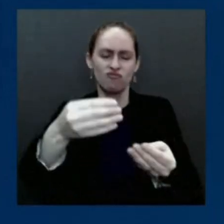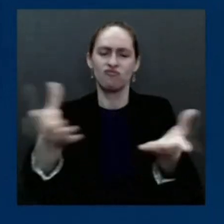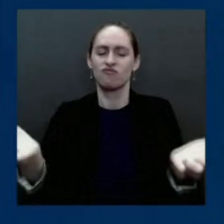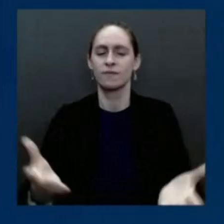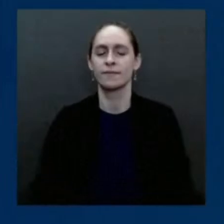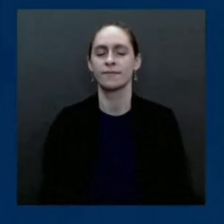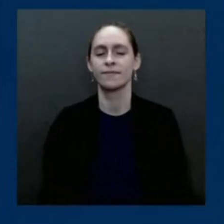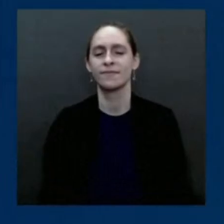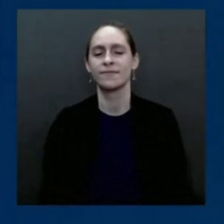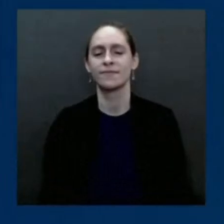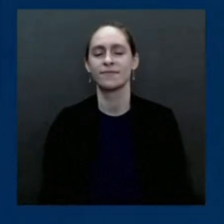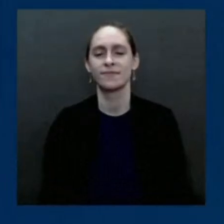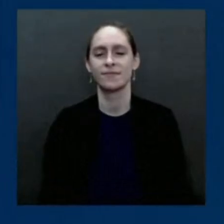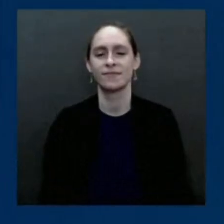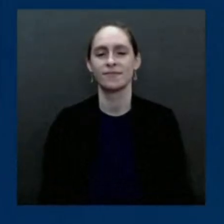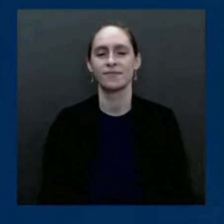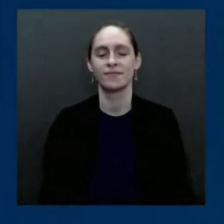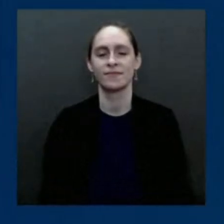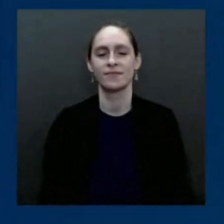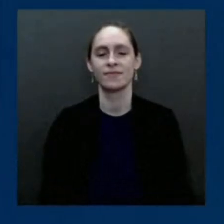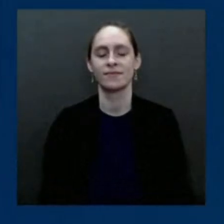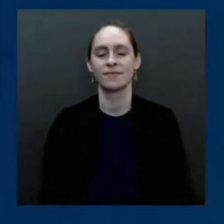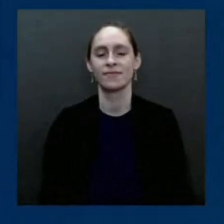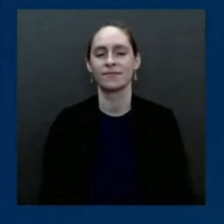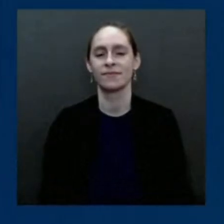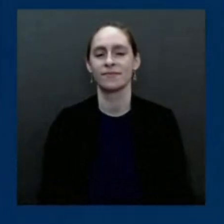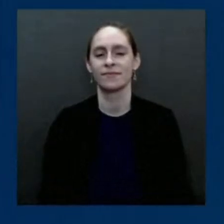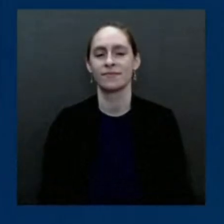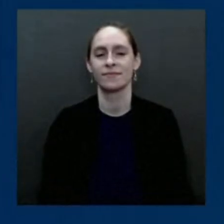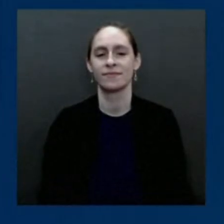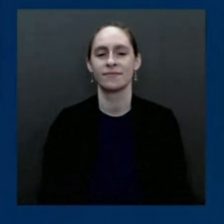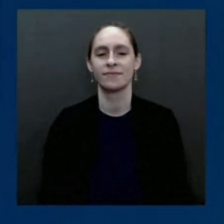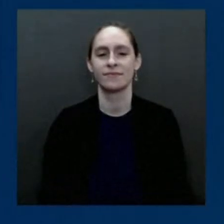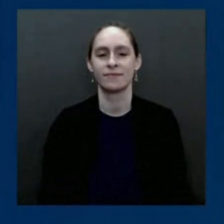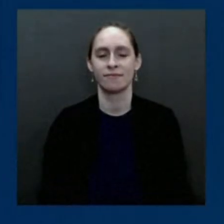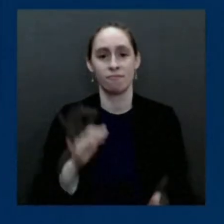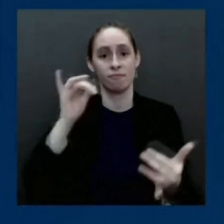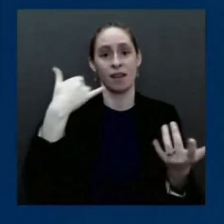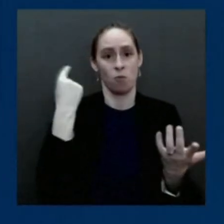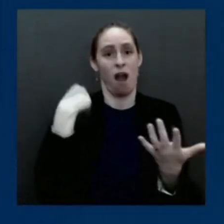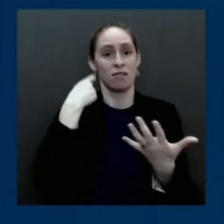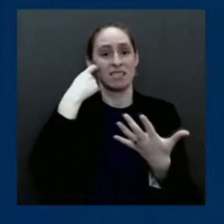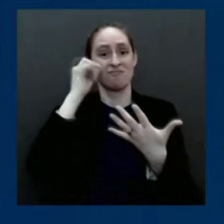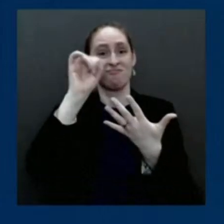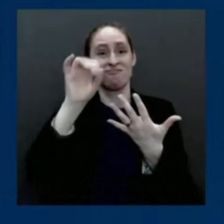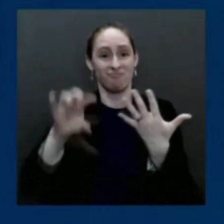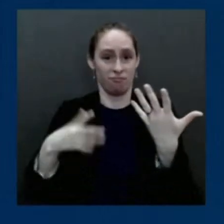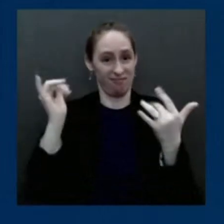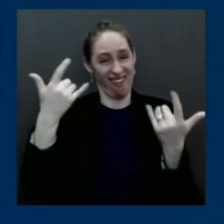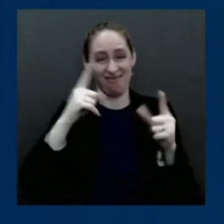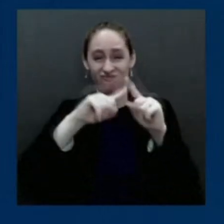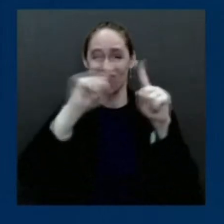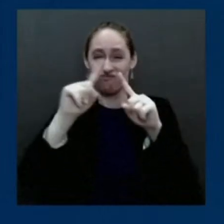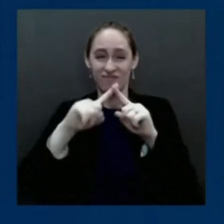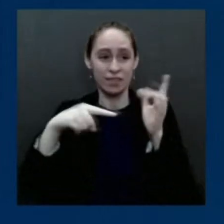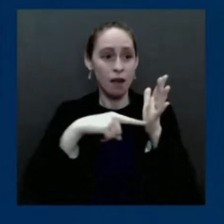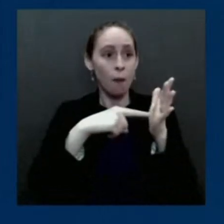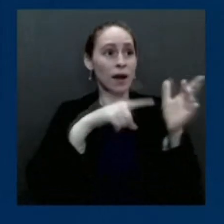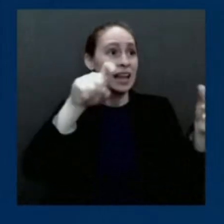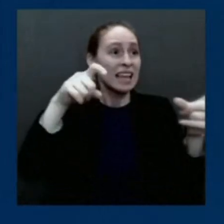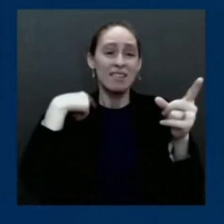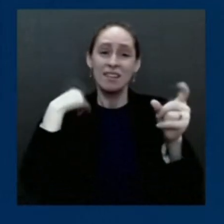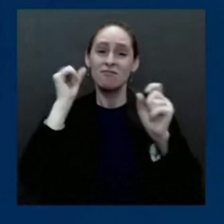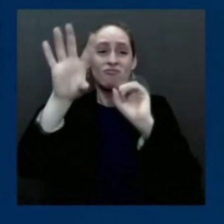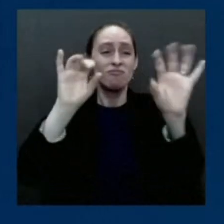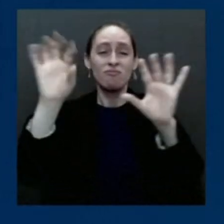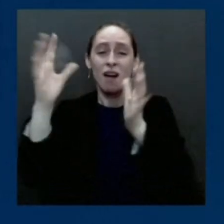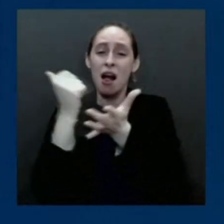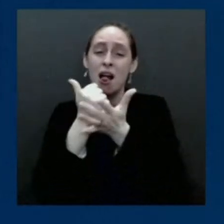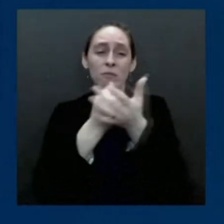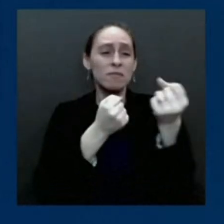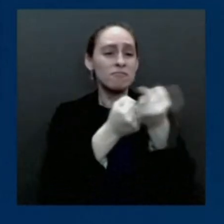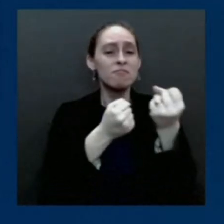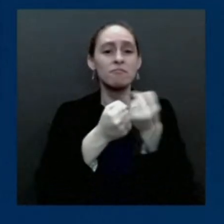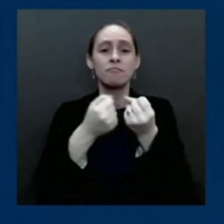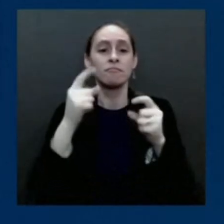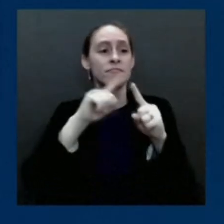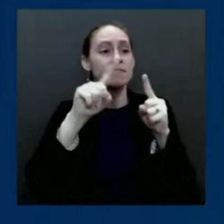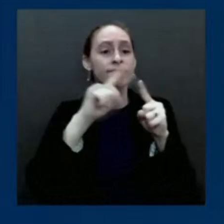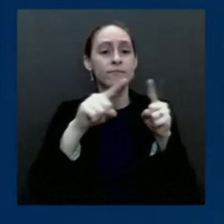IN THE PAST COUPLE OF WEEKS.